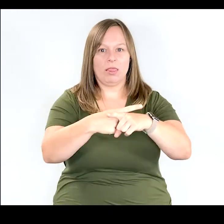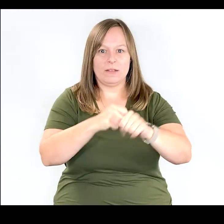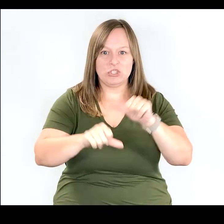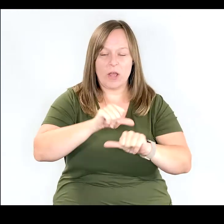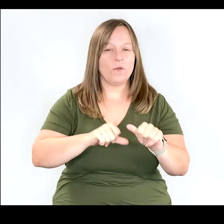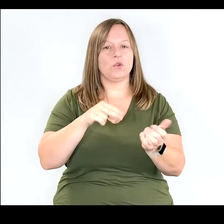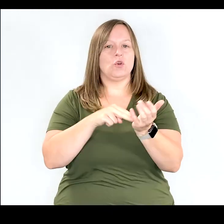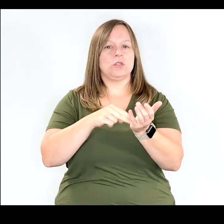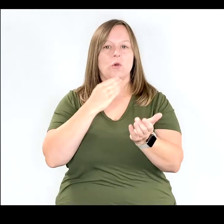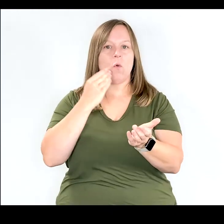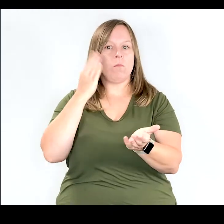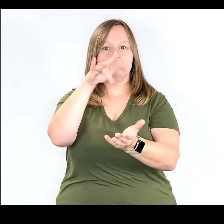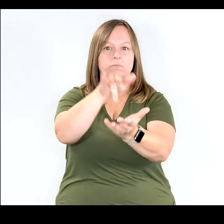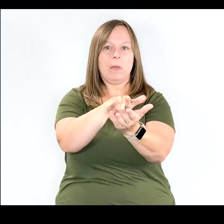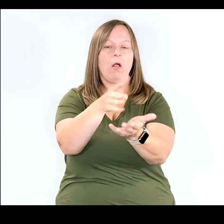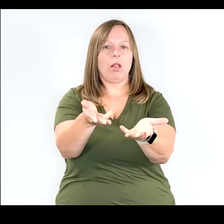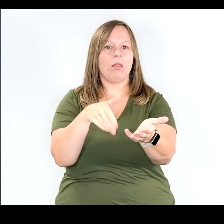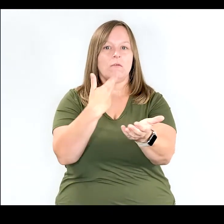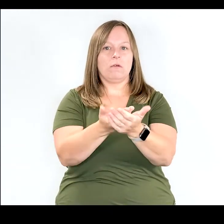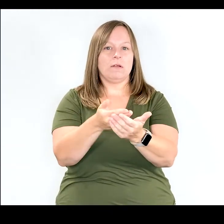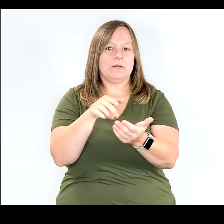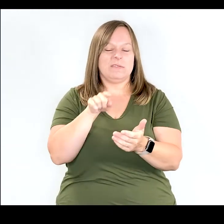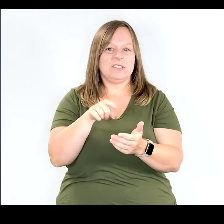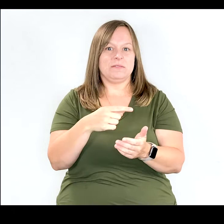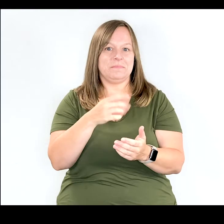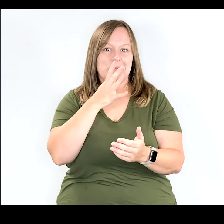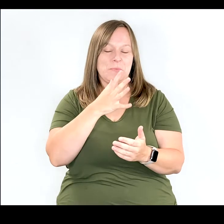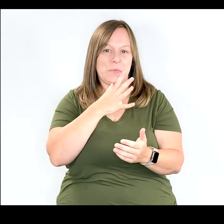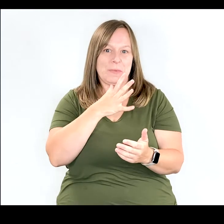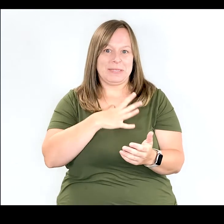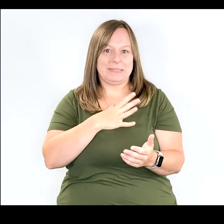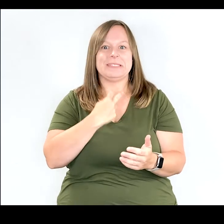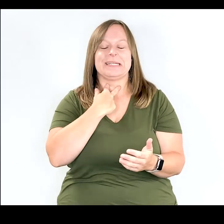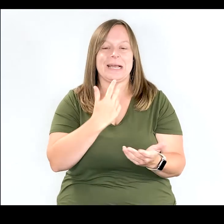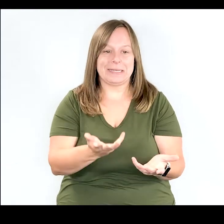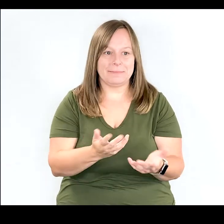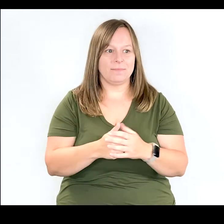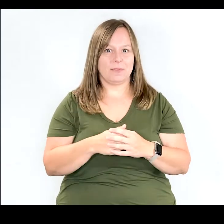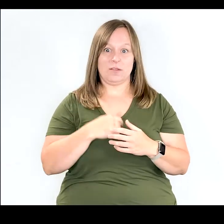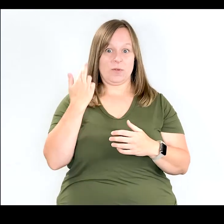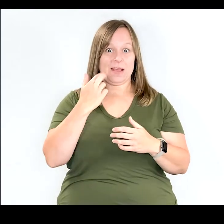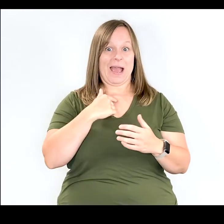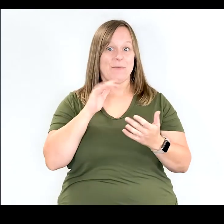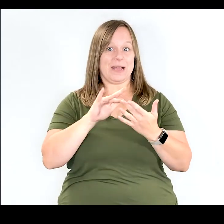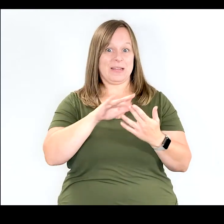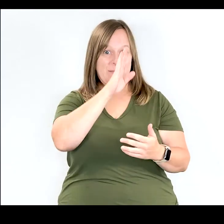And so the nursing home got in the middle of that, and Miss Abouzeidi was stuck. And the reality is I was contacted by her son